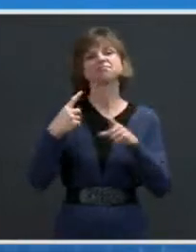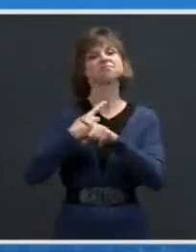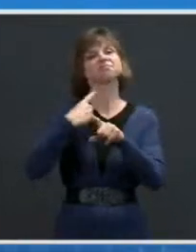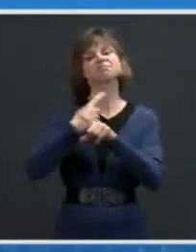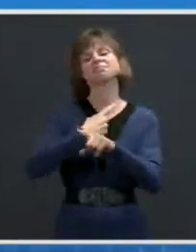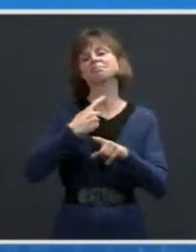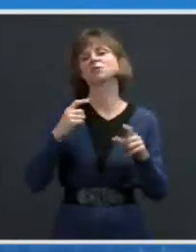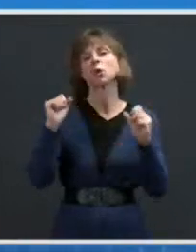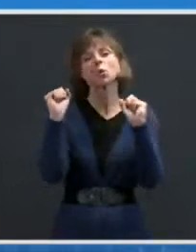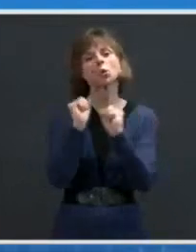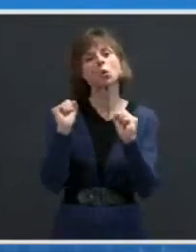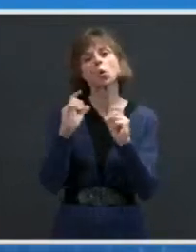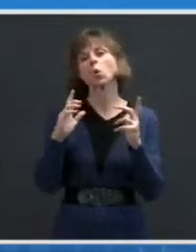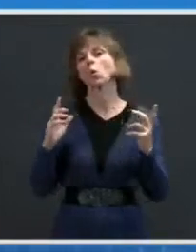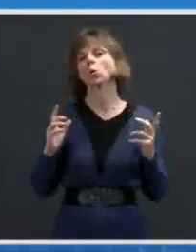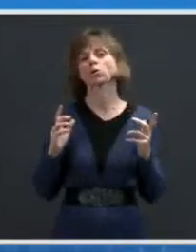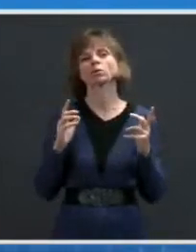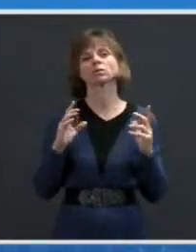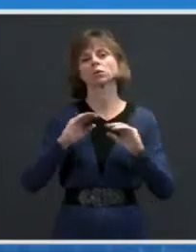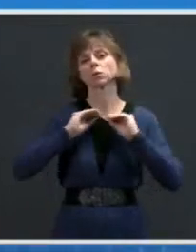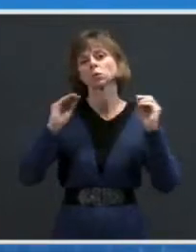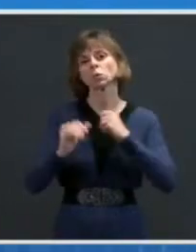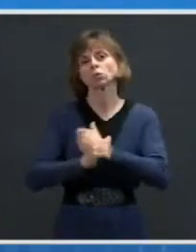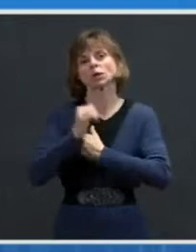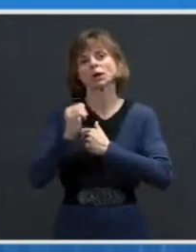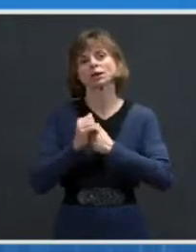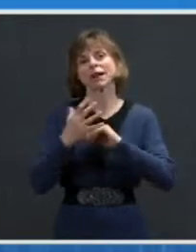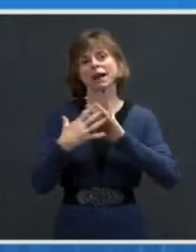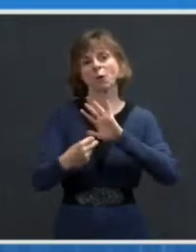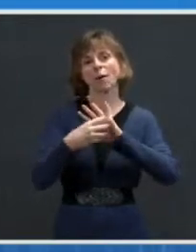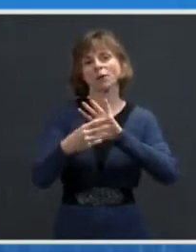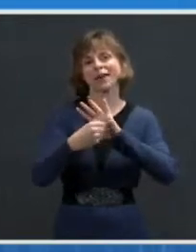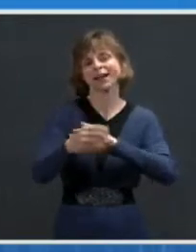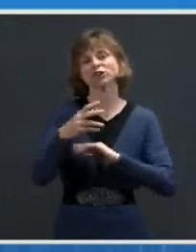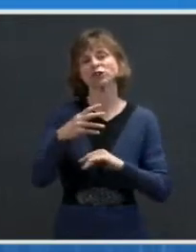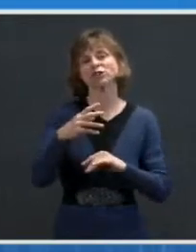IN CONTRAST, THE JANSSEN COVID-